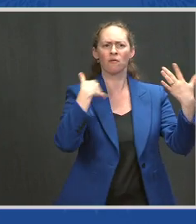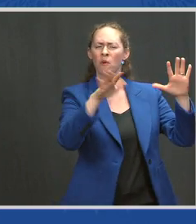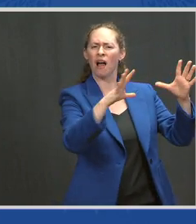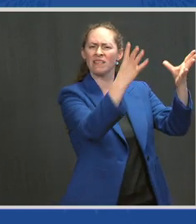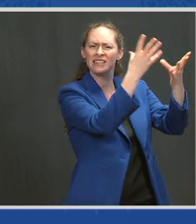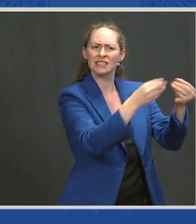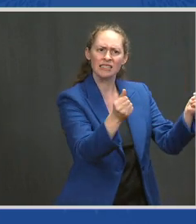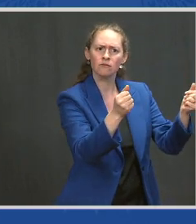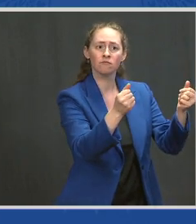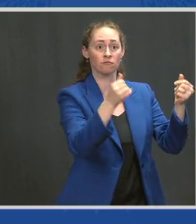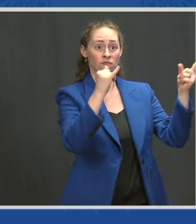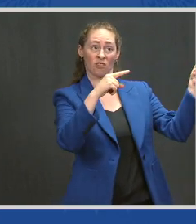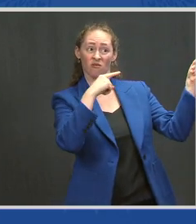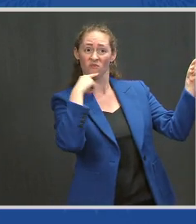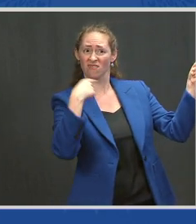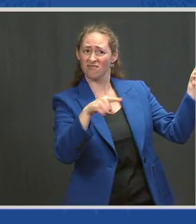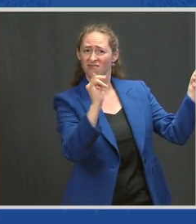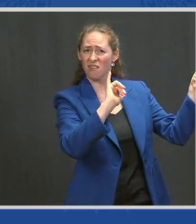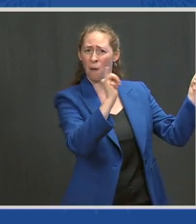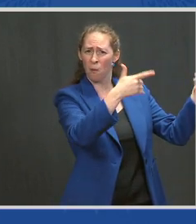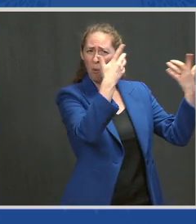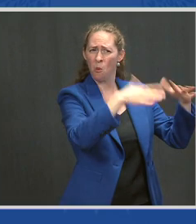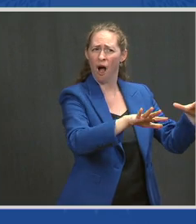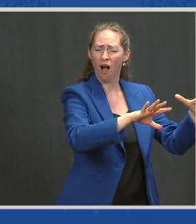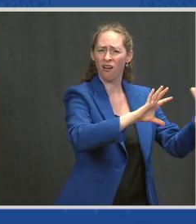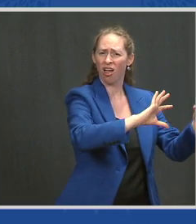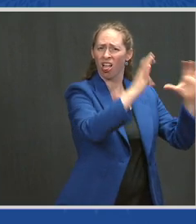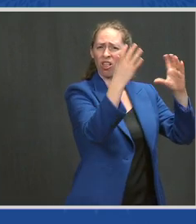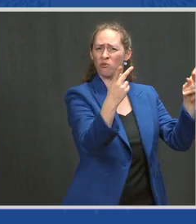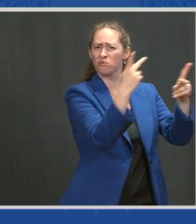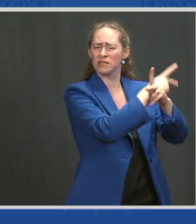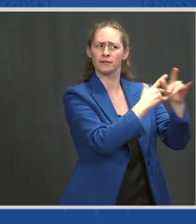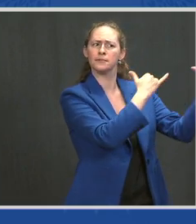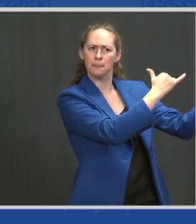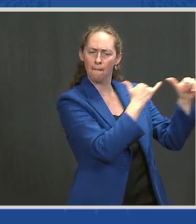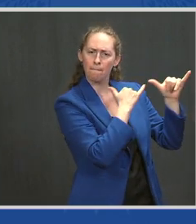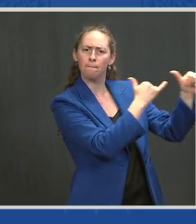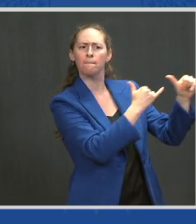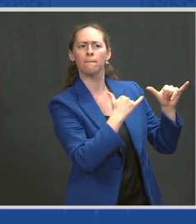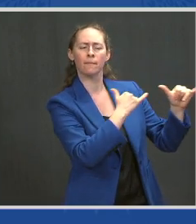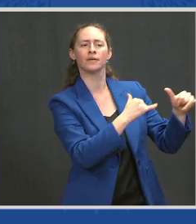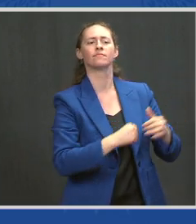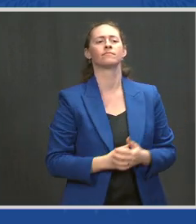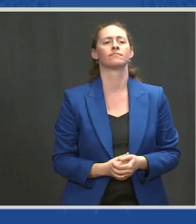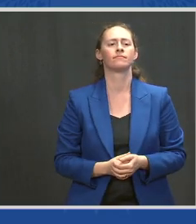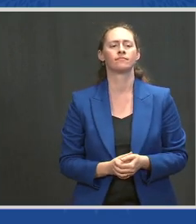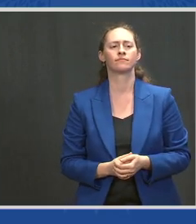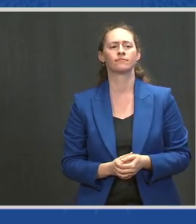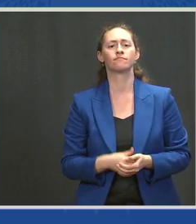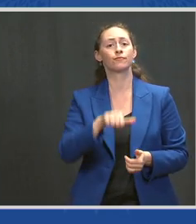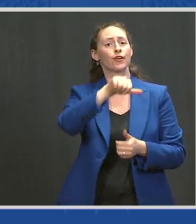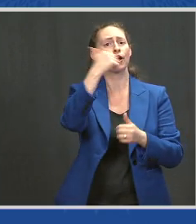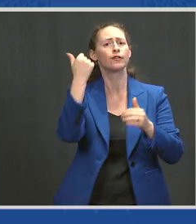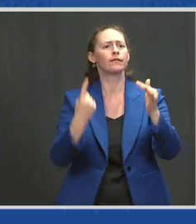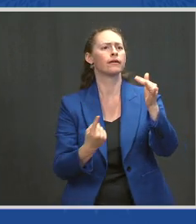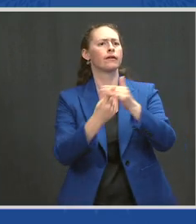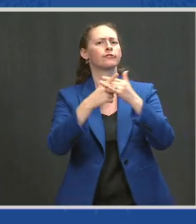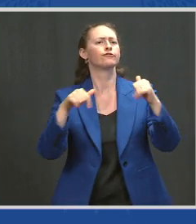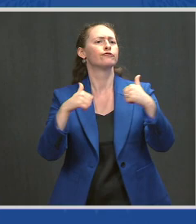There are also areas that are more challenging. I communicated the United States' unwavering commitment to the sovereignty